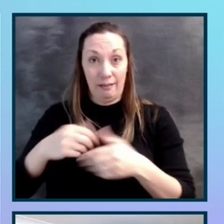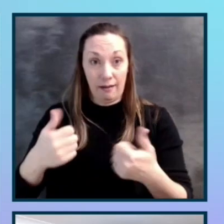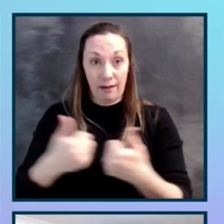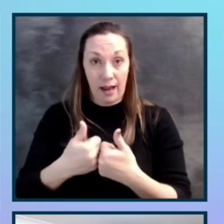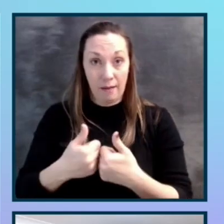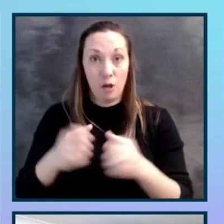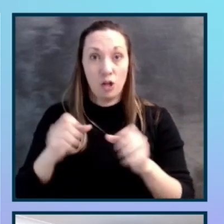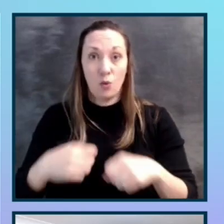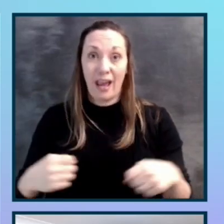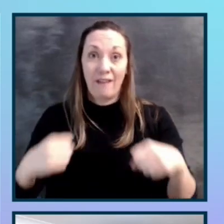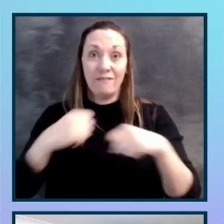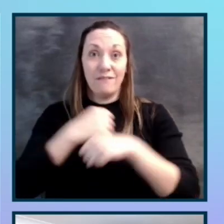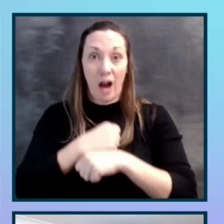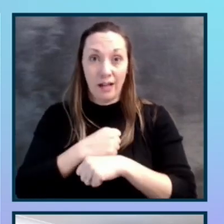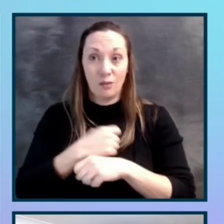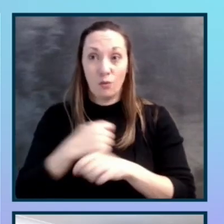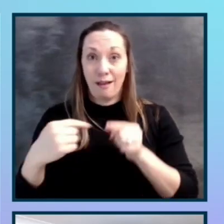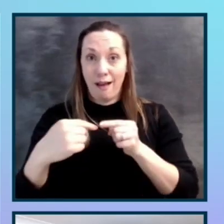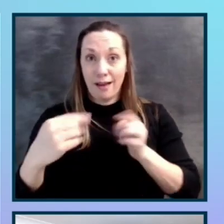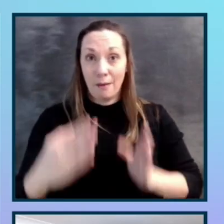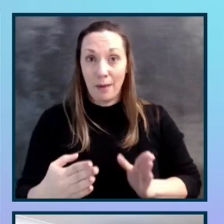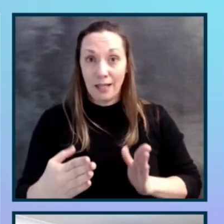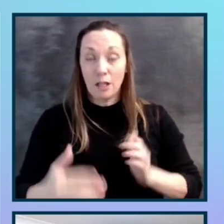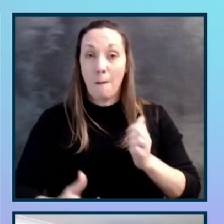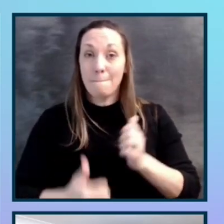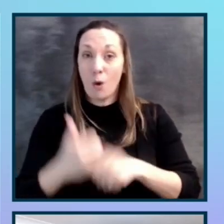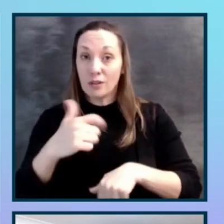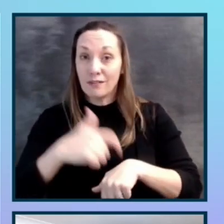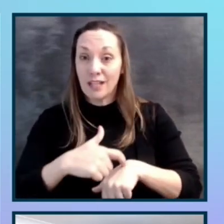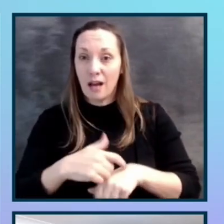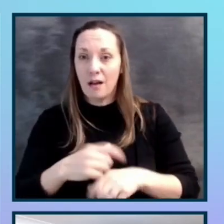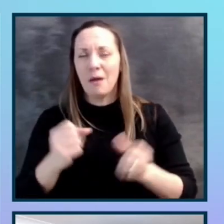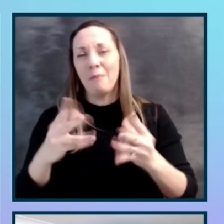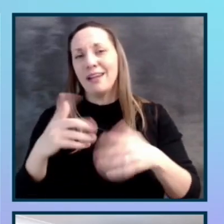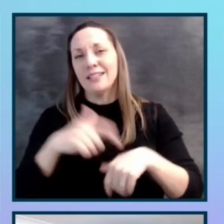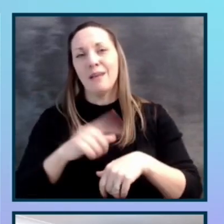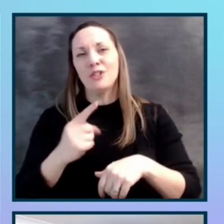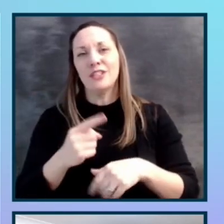with various enemies, most of the time, a lot of the time you will just need canons.